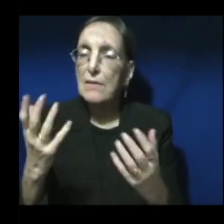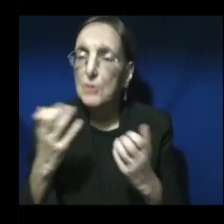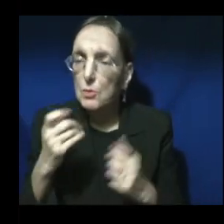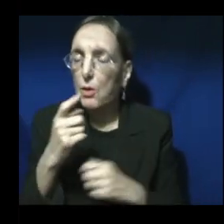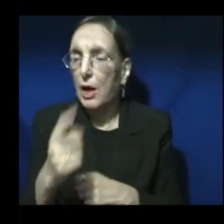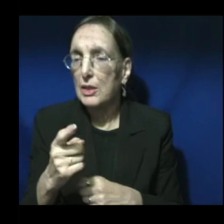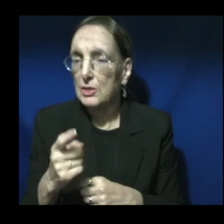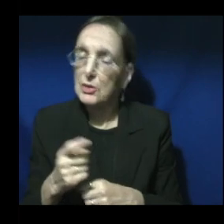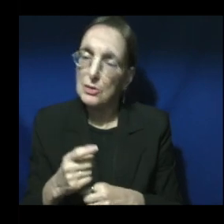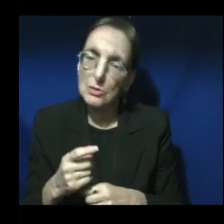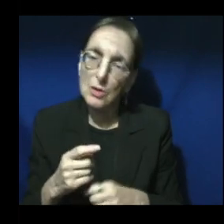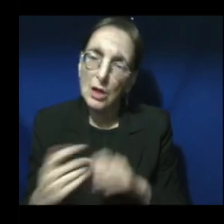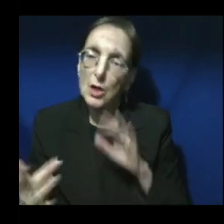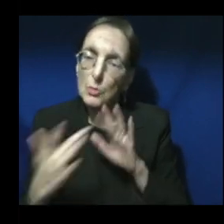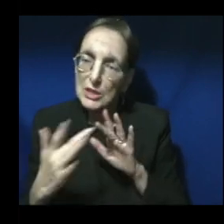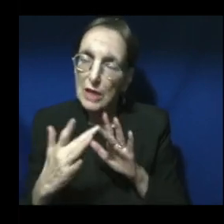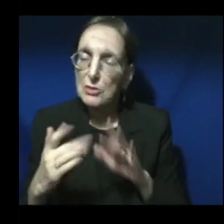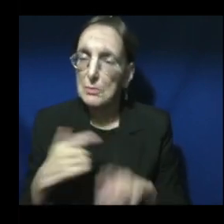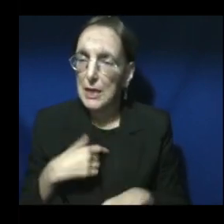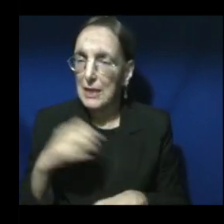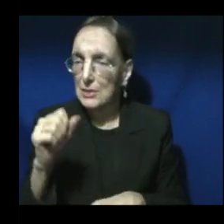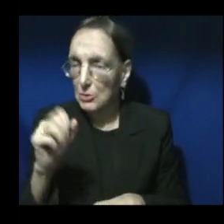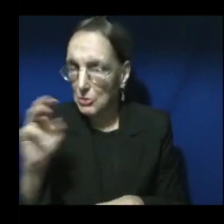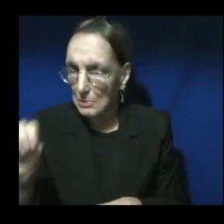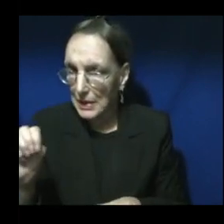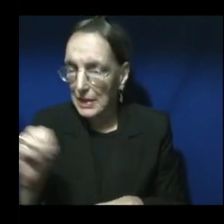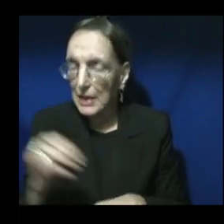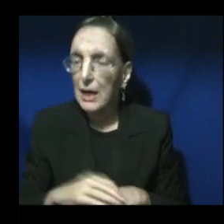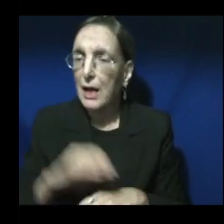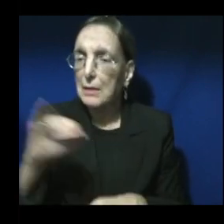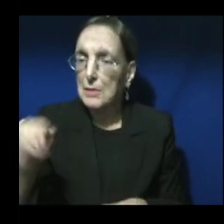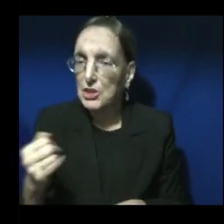LinkedIn. And there’s also a whole bunch of free resources, both the one-pager with the framework,